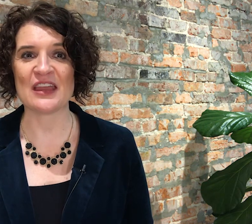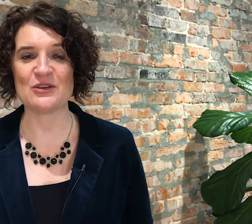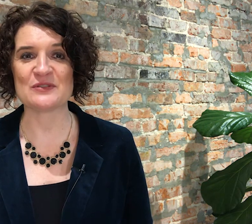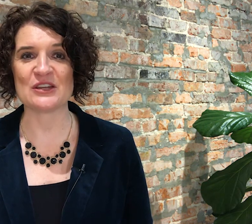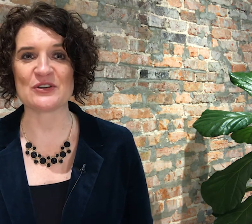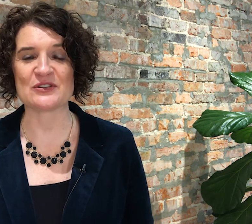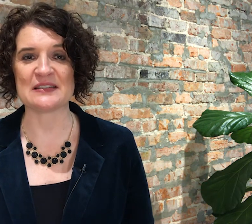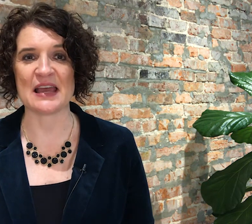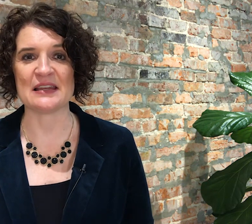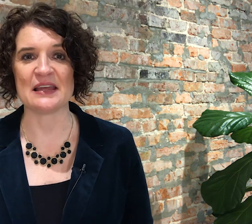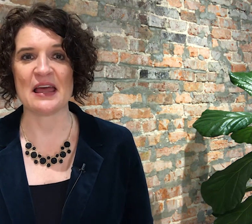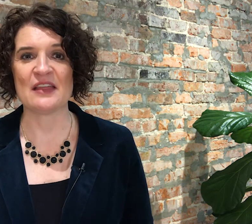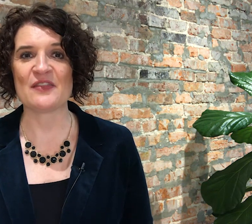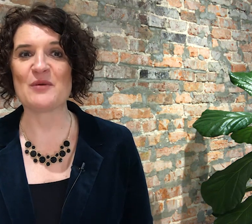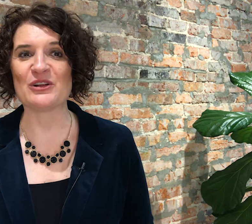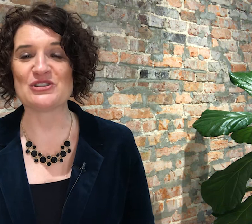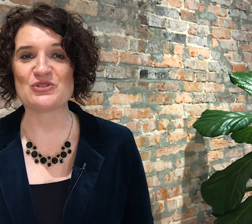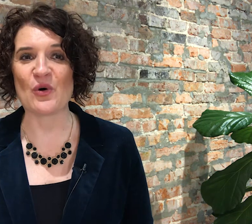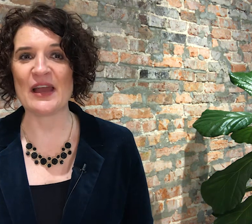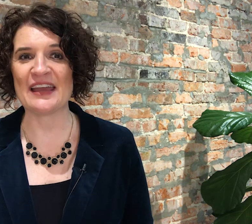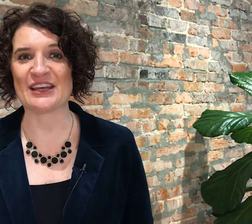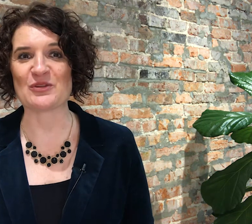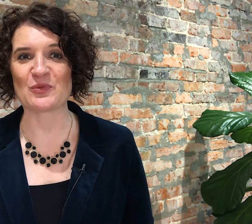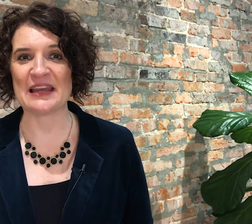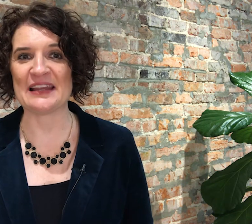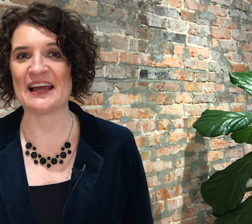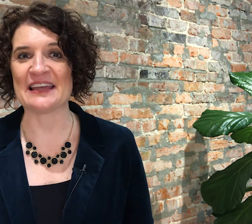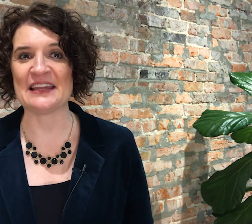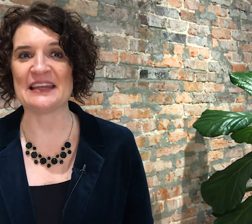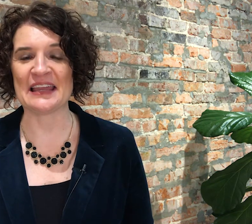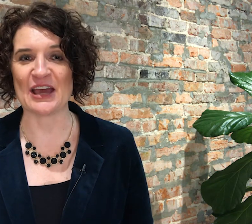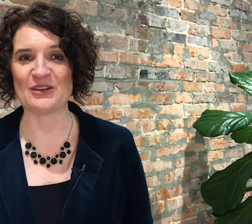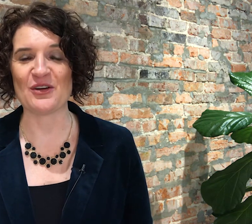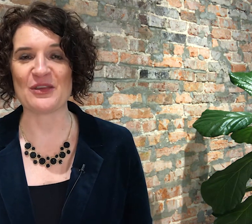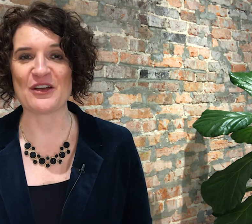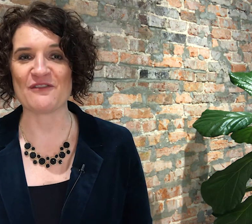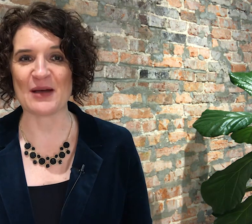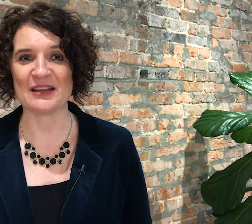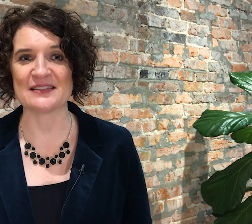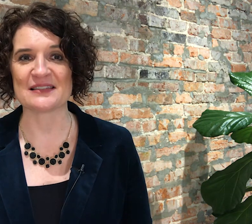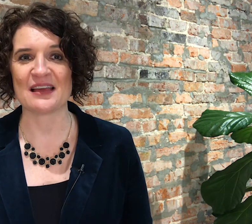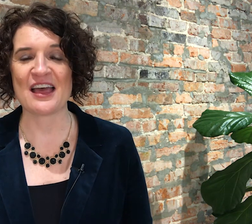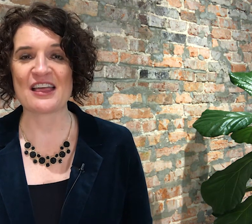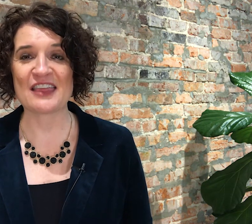they use and understand, that they will enjoy and can read again and again with their families.